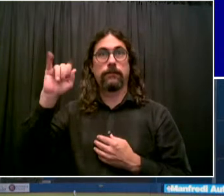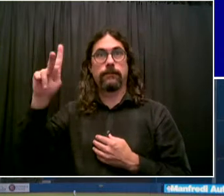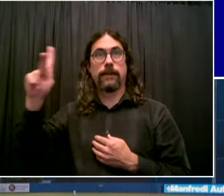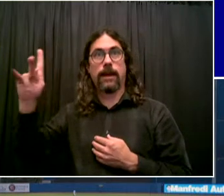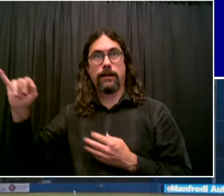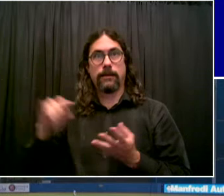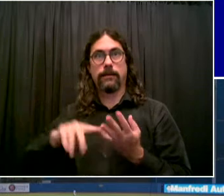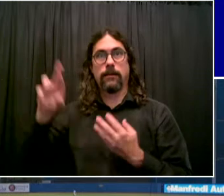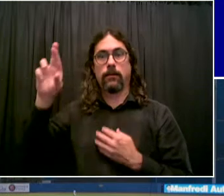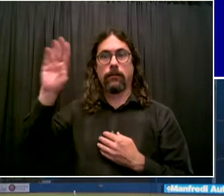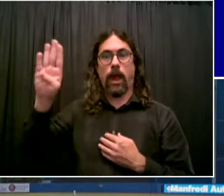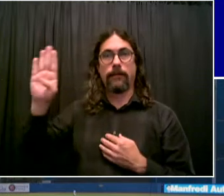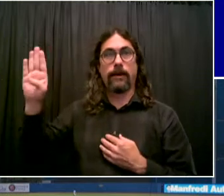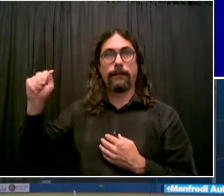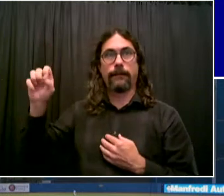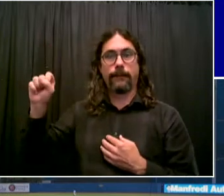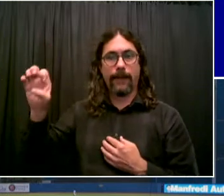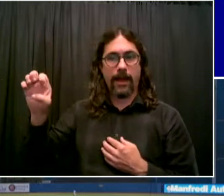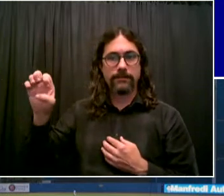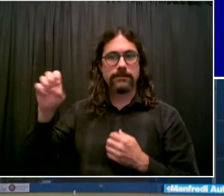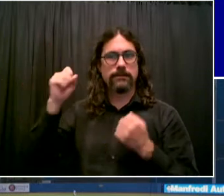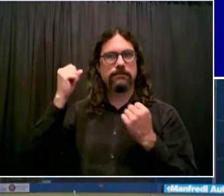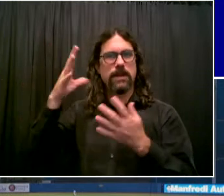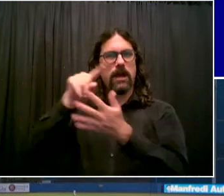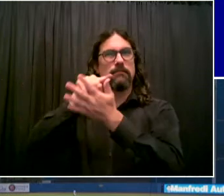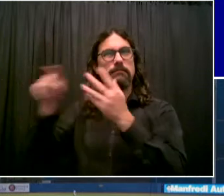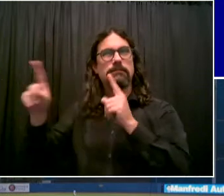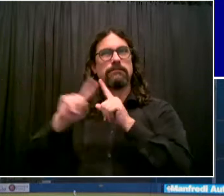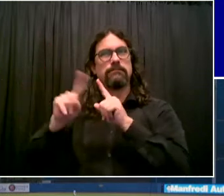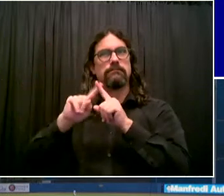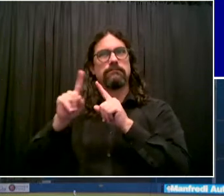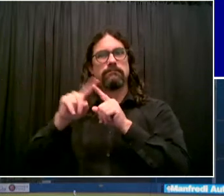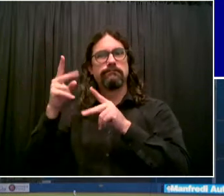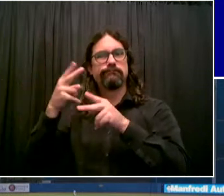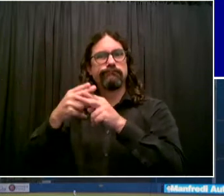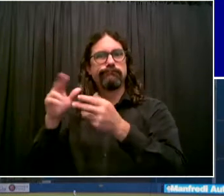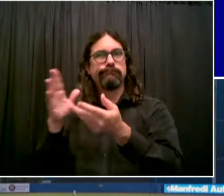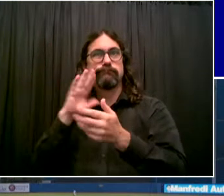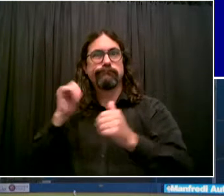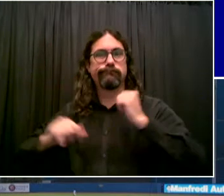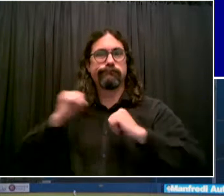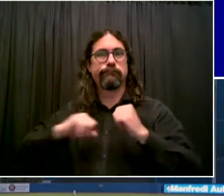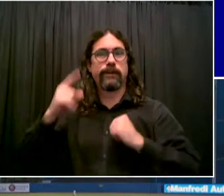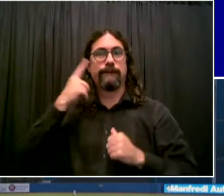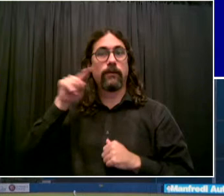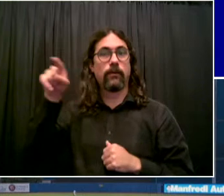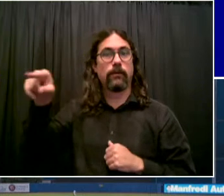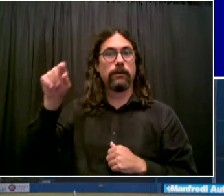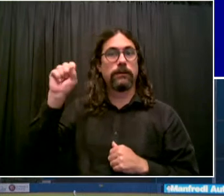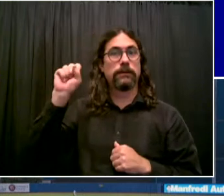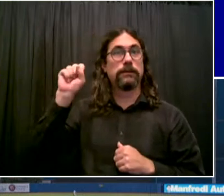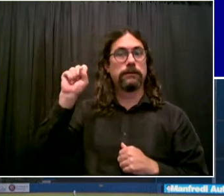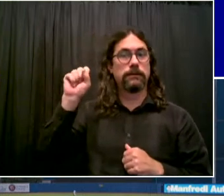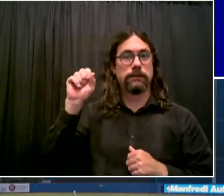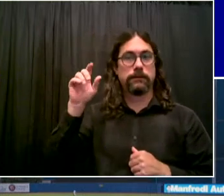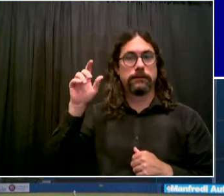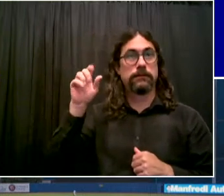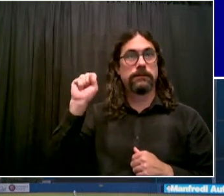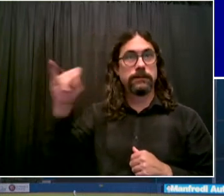RICKY AND ROCCO ROB BASE ALL PART OF THE AMAZING STATEN ISLAND CONCERT.